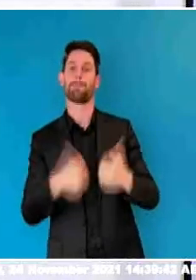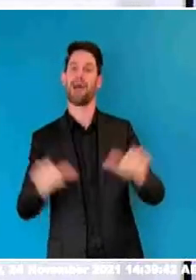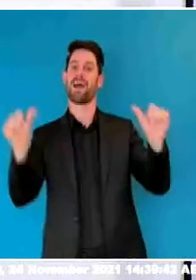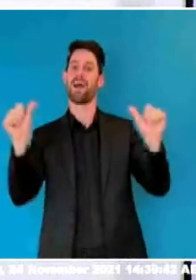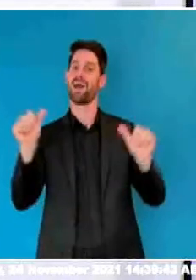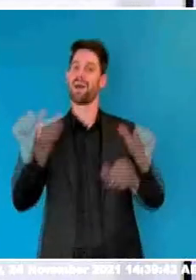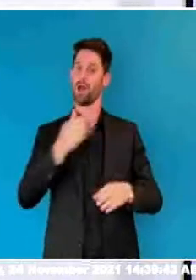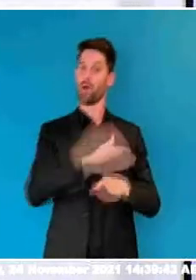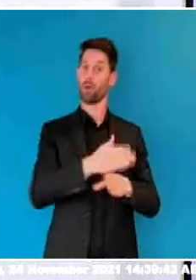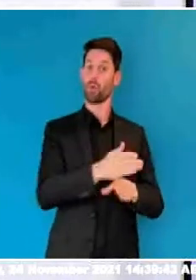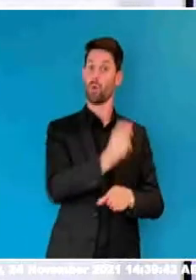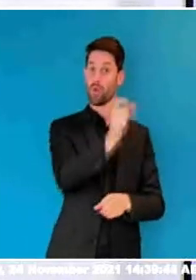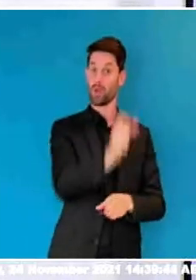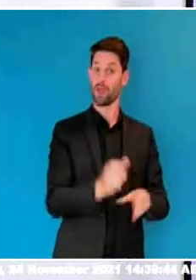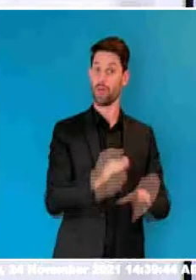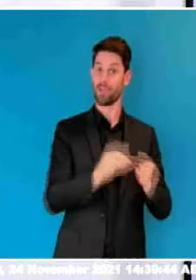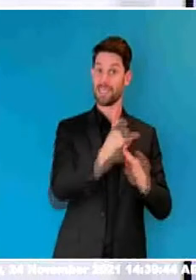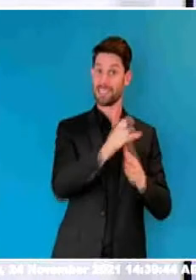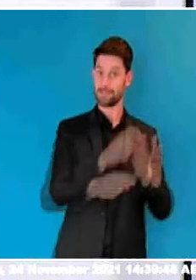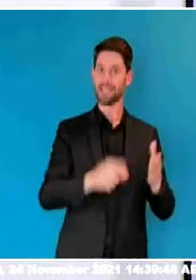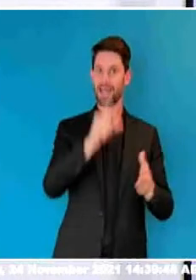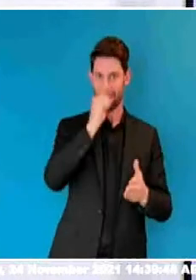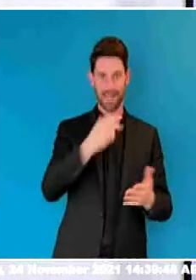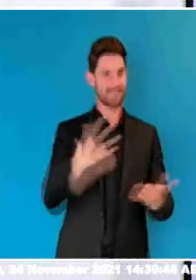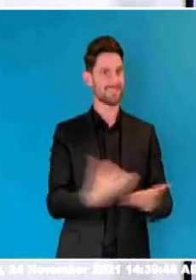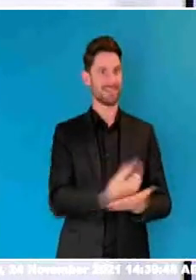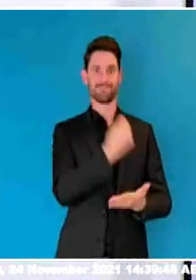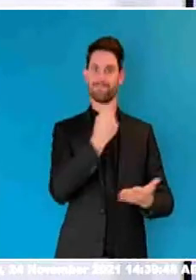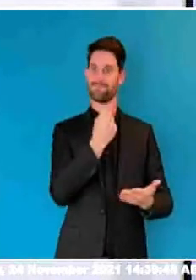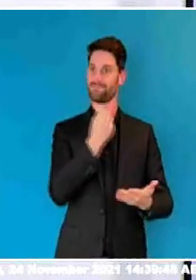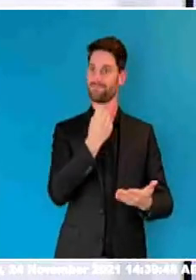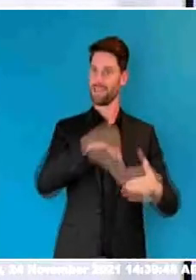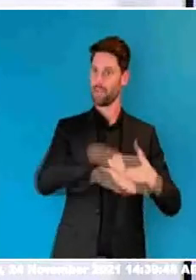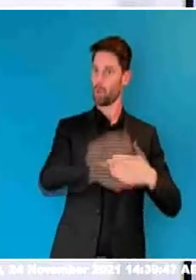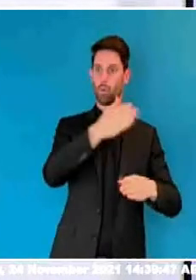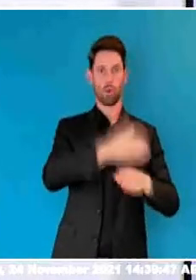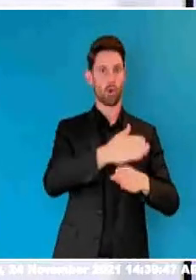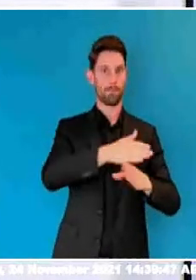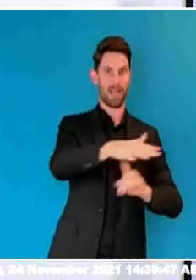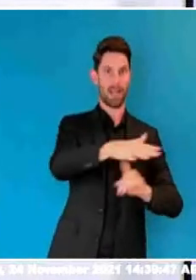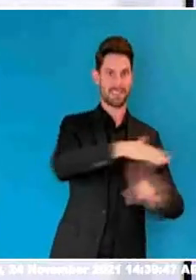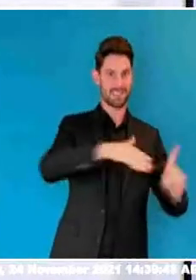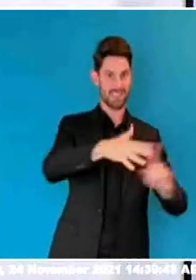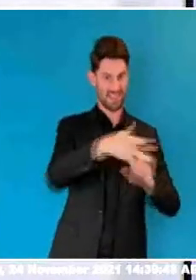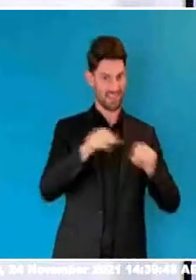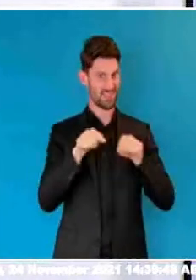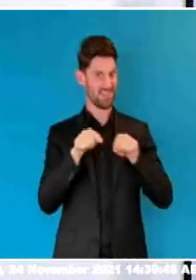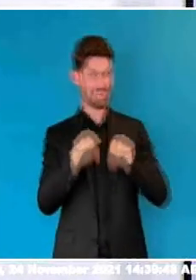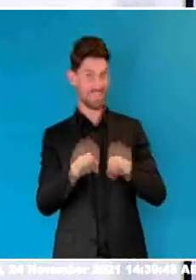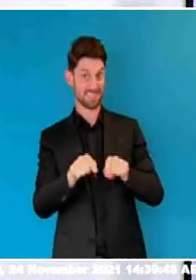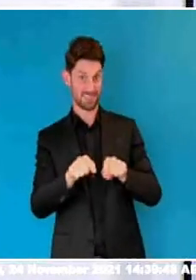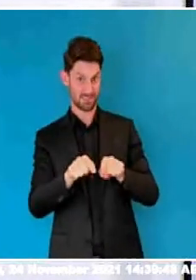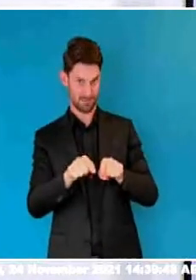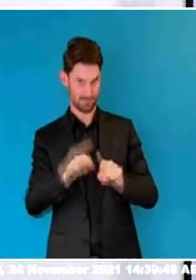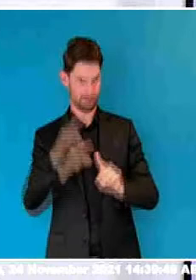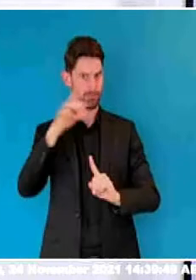disability's safety in the workplace, that that is the type of matter that directly